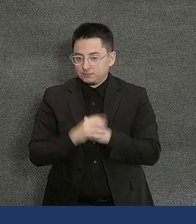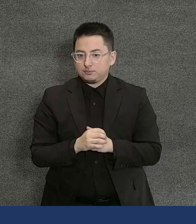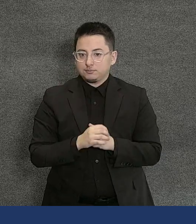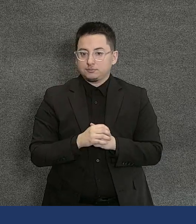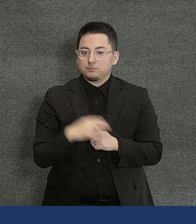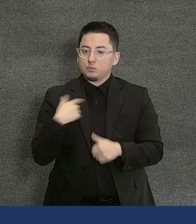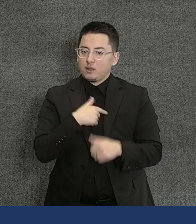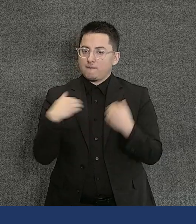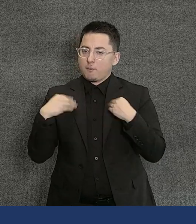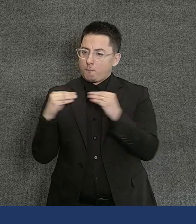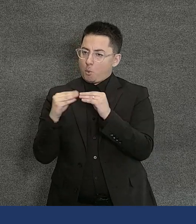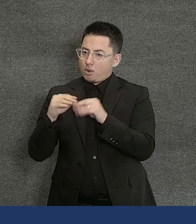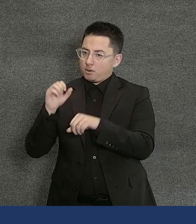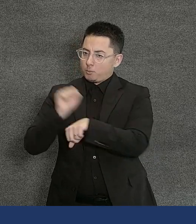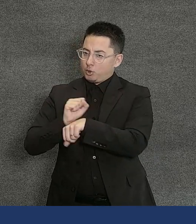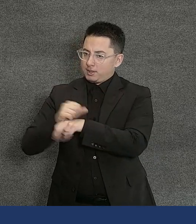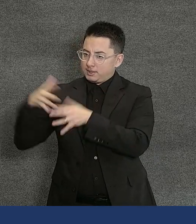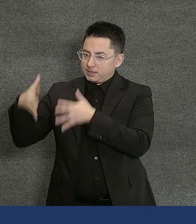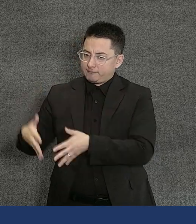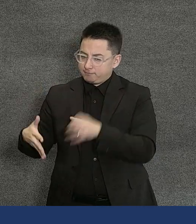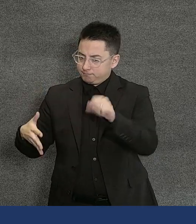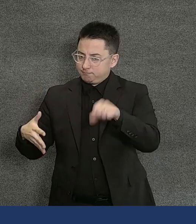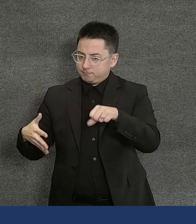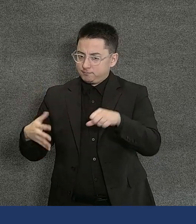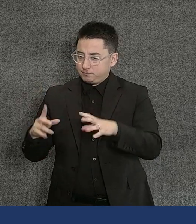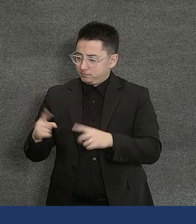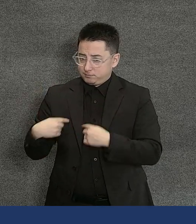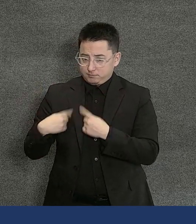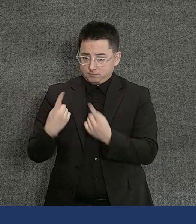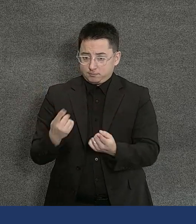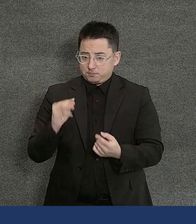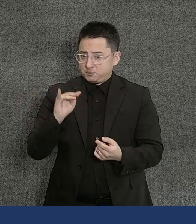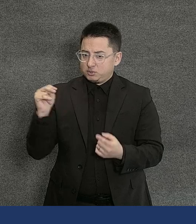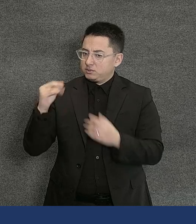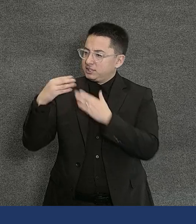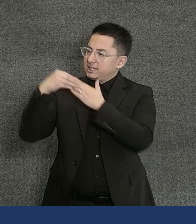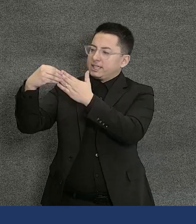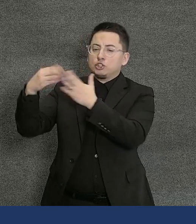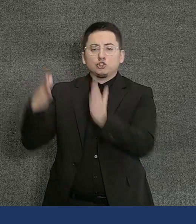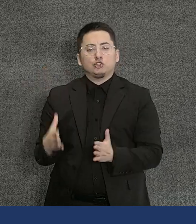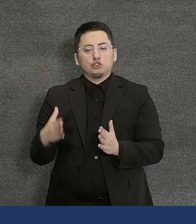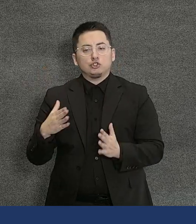But Minnesota, really, over the last number of years, has led the way in showing the rest of America what